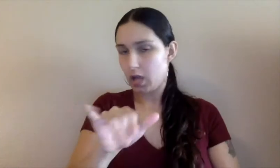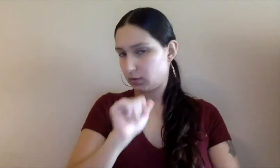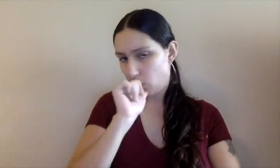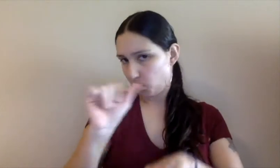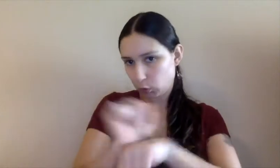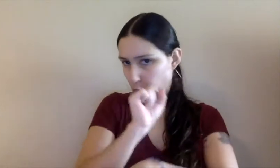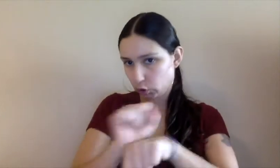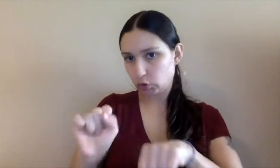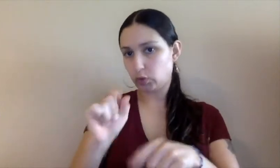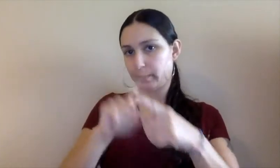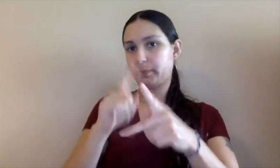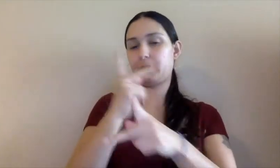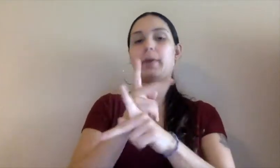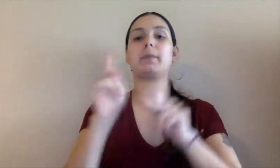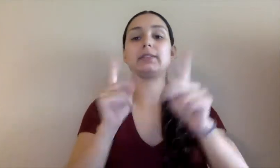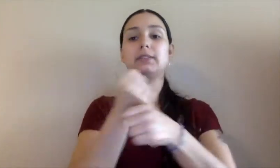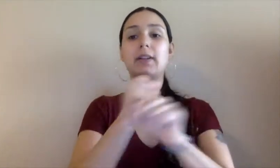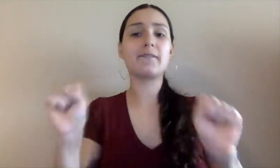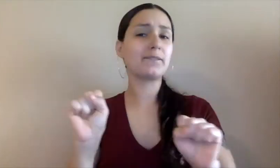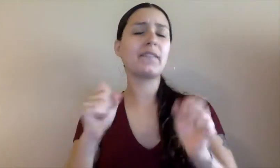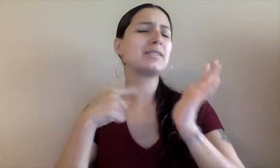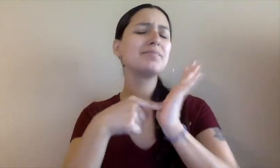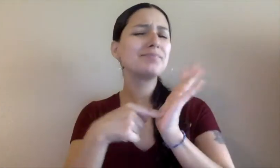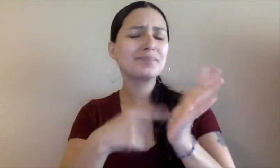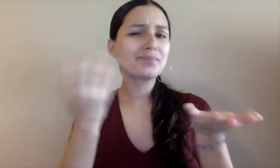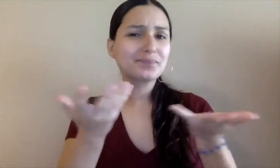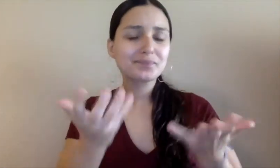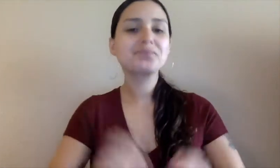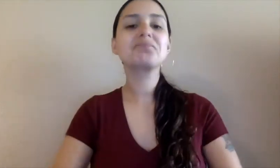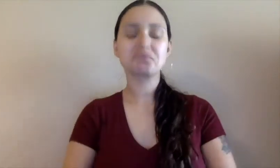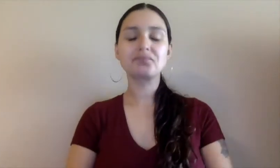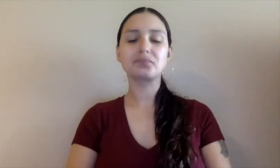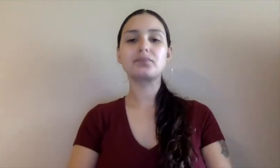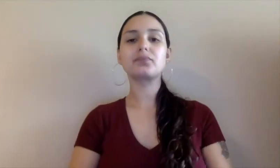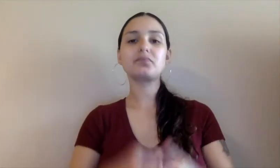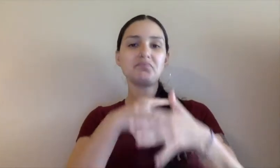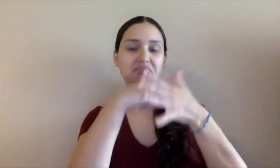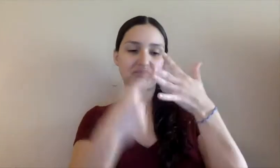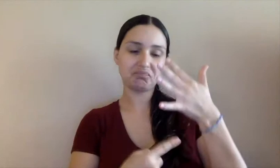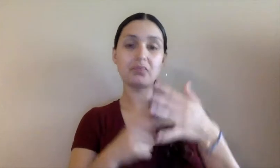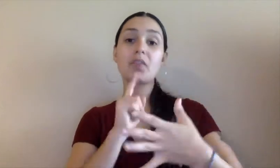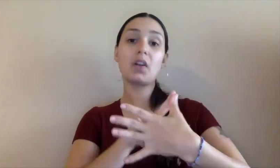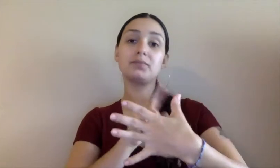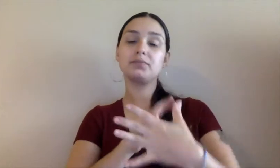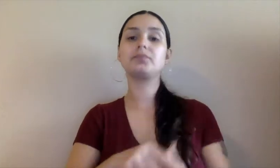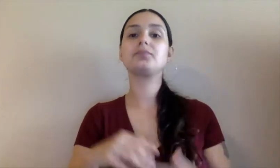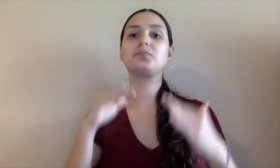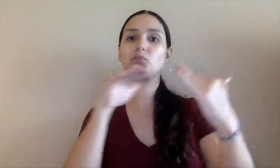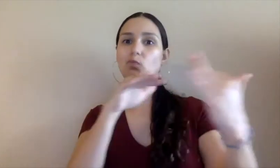that are ineffective in keeping people safe. For example: